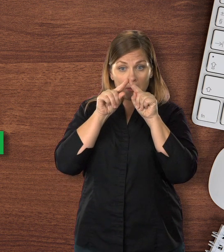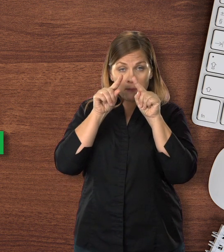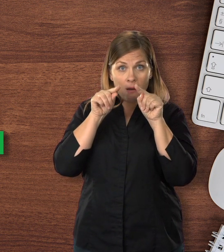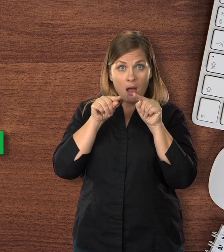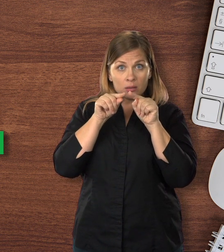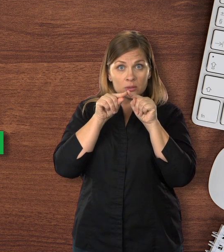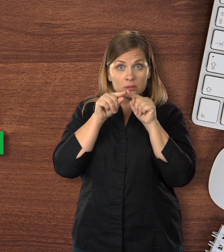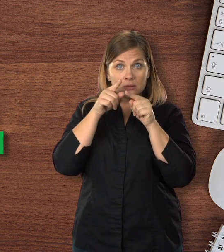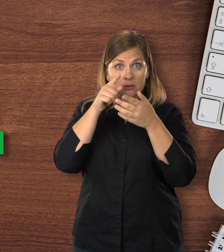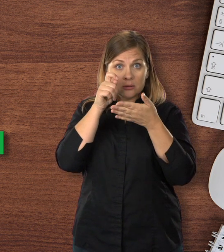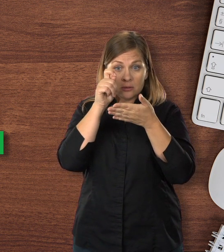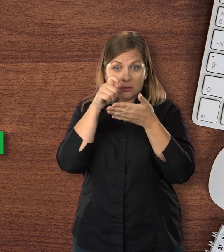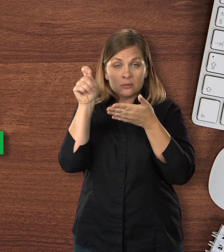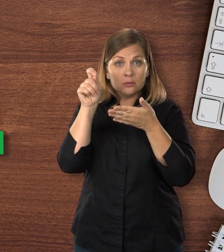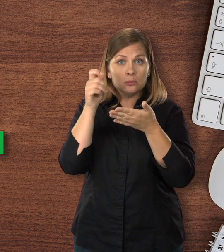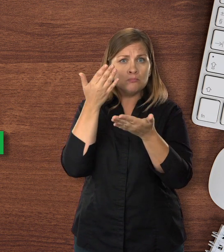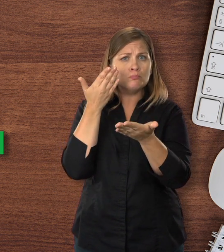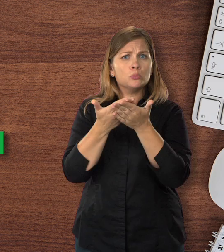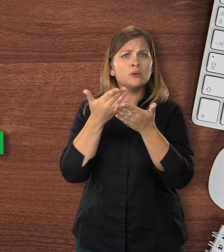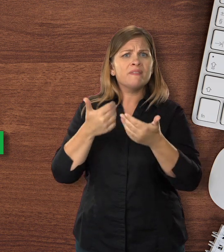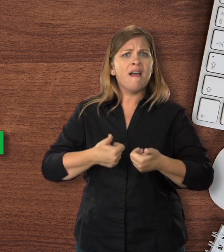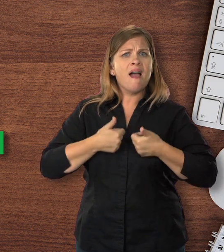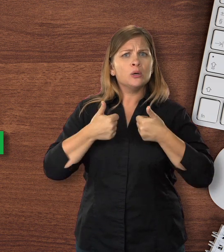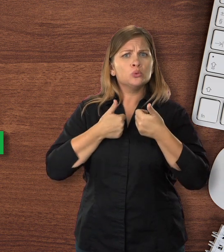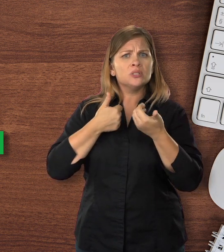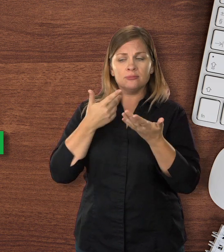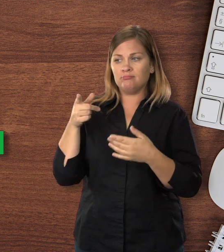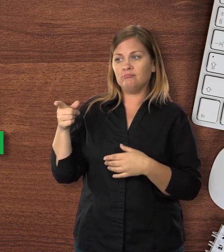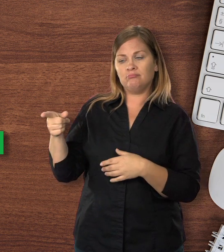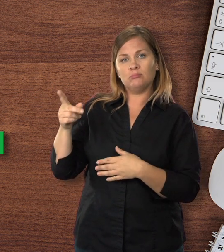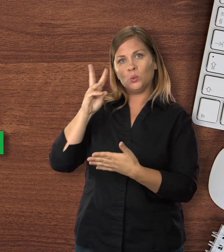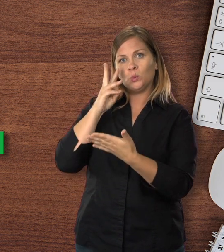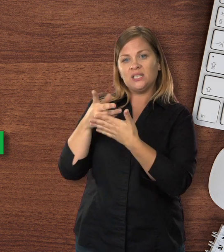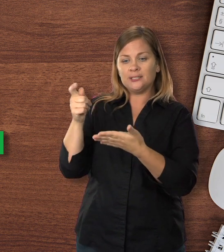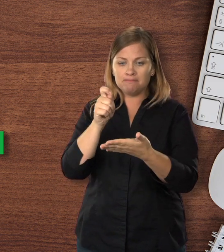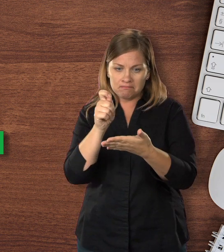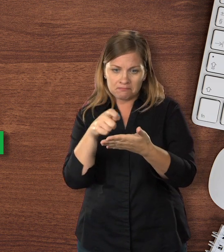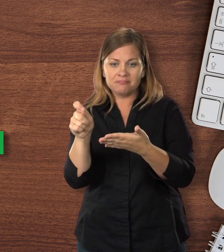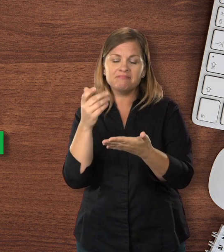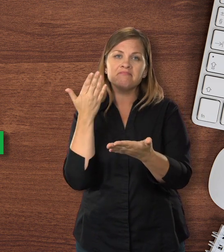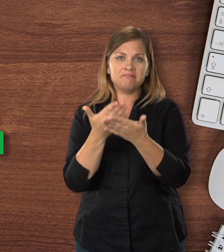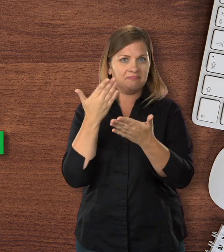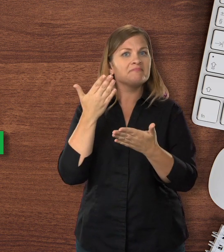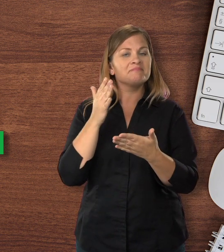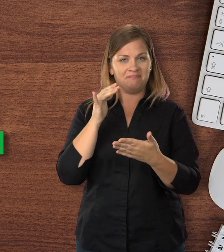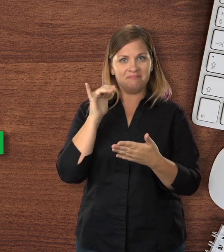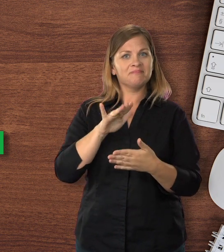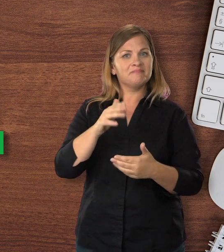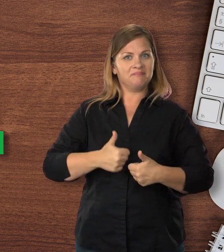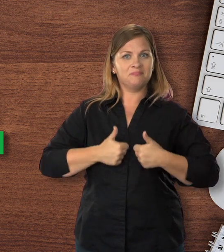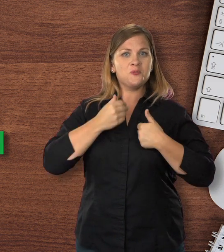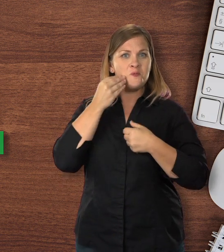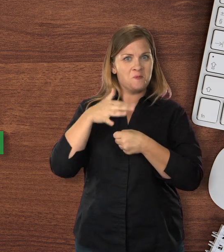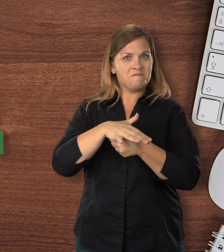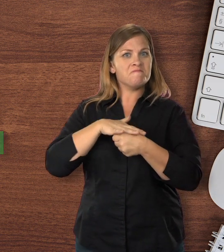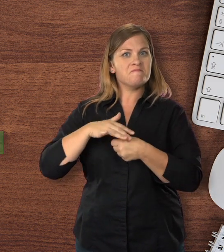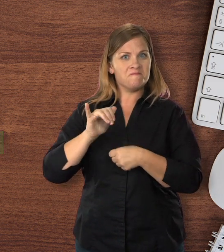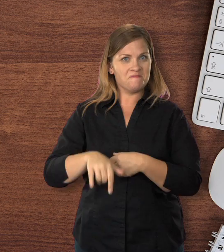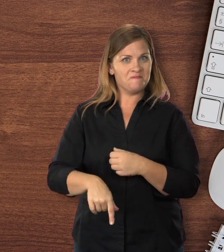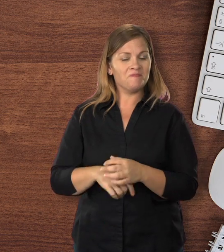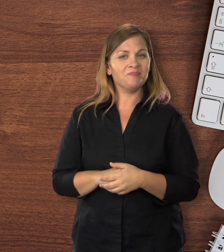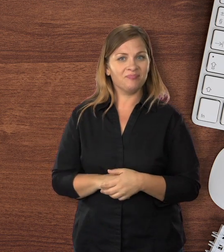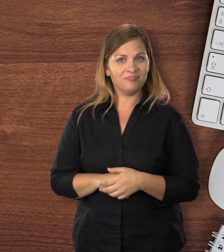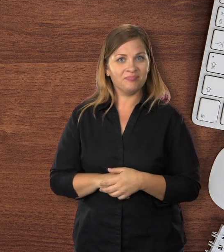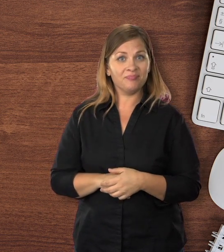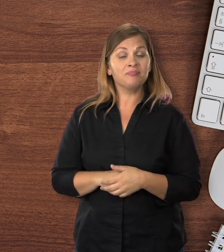to indicate which proof of where you live that you showed.